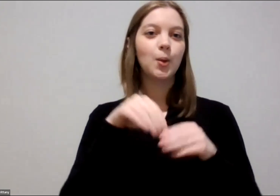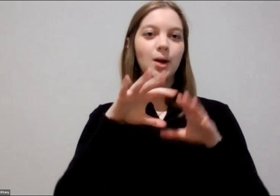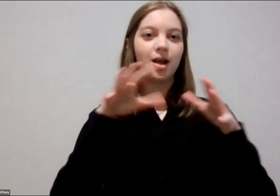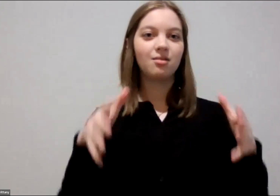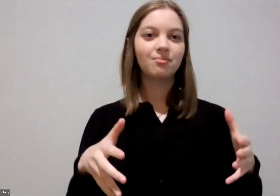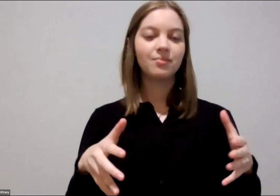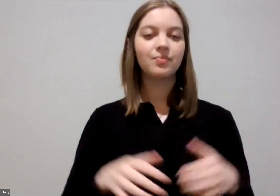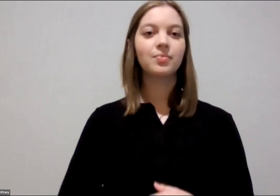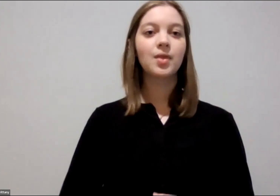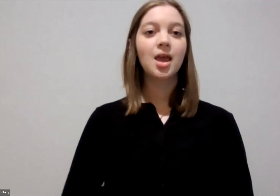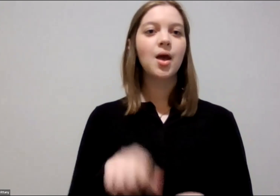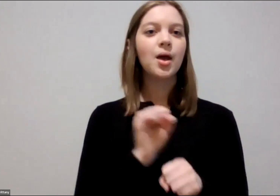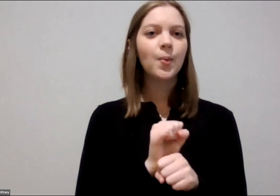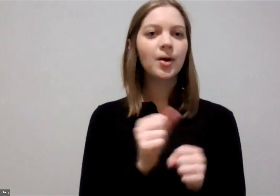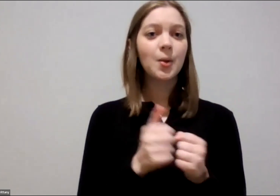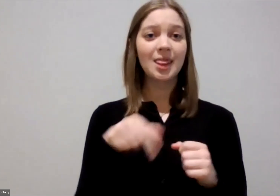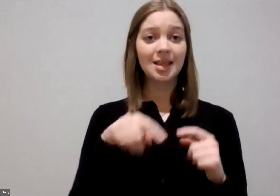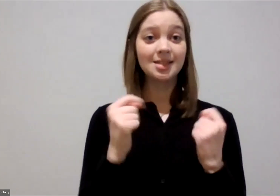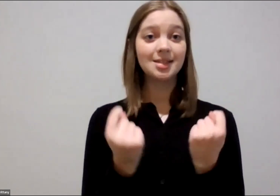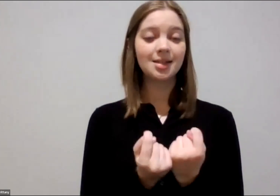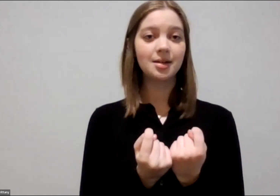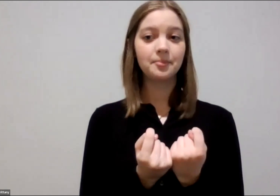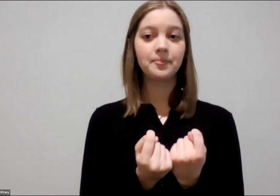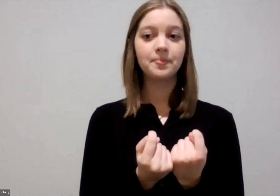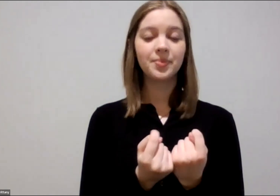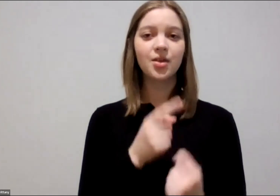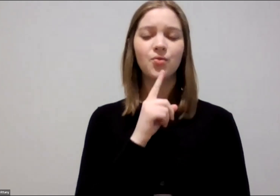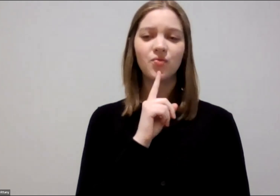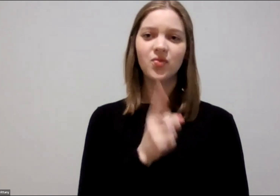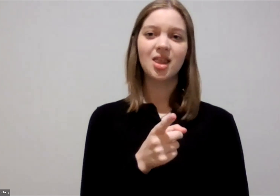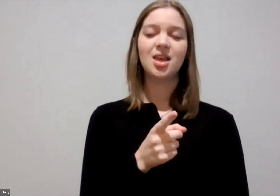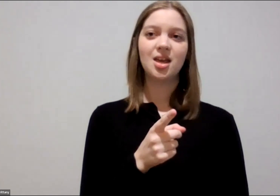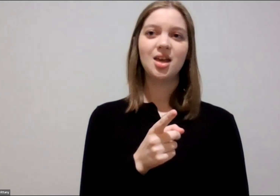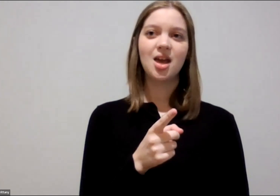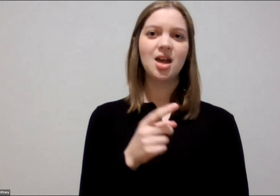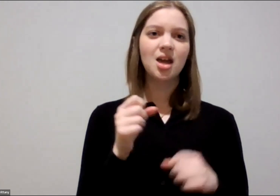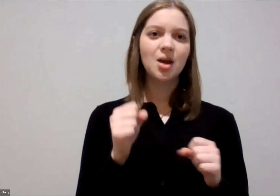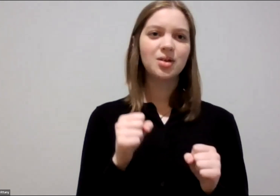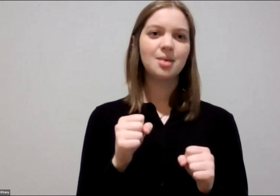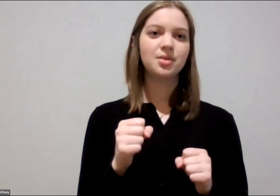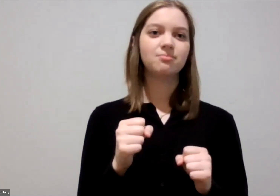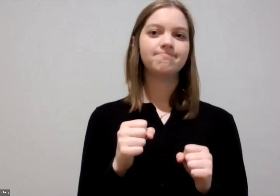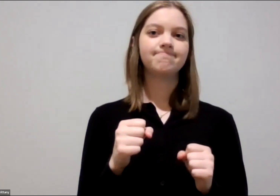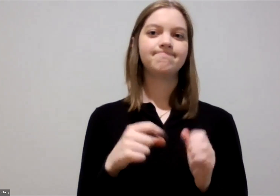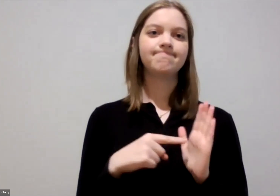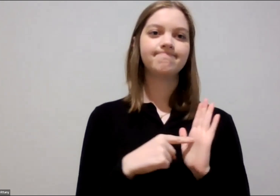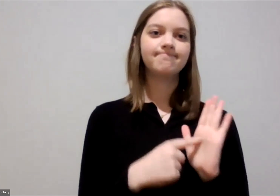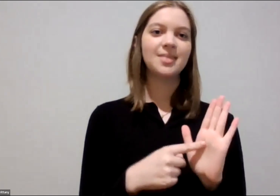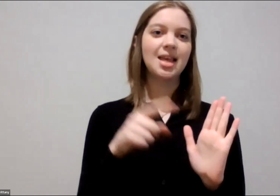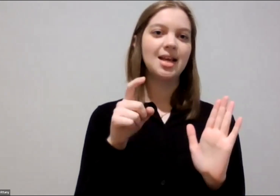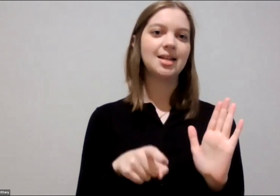And working with this team. Really, it was able to shine a light that it needs to be spoken about.